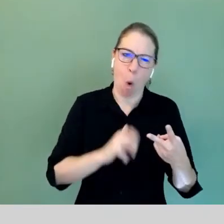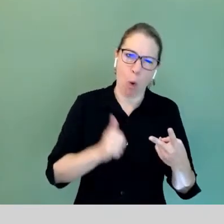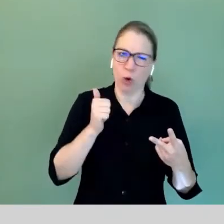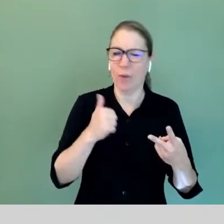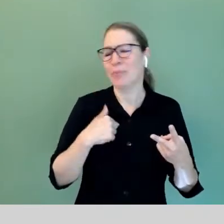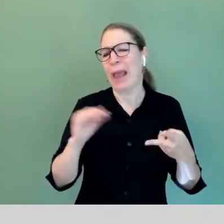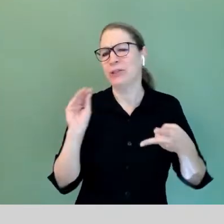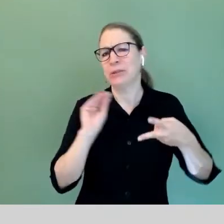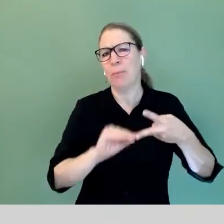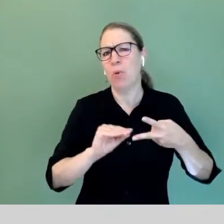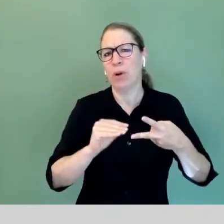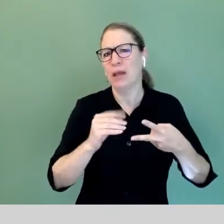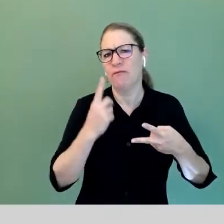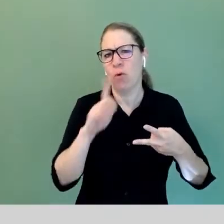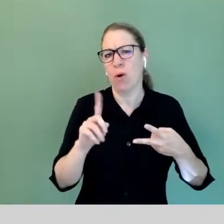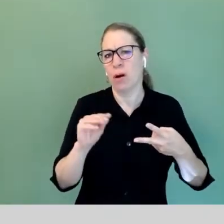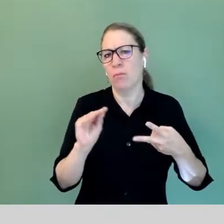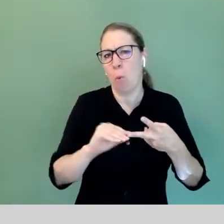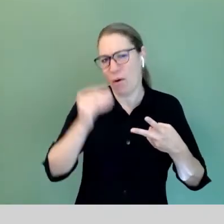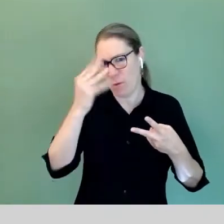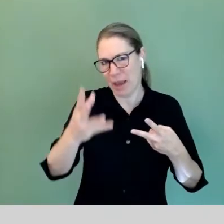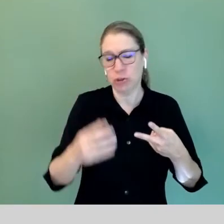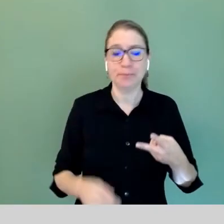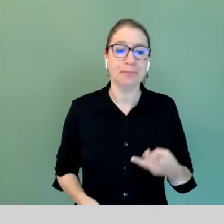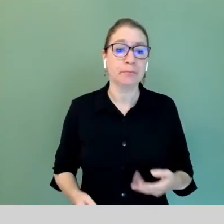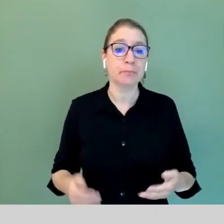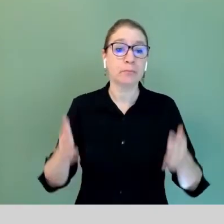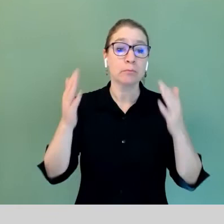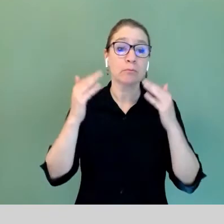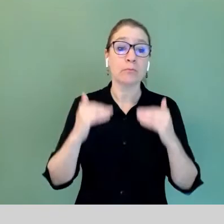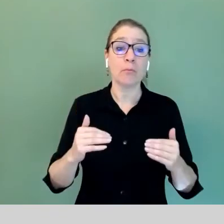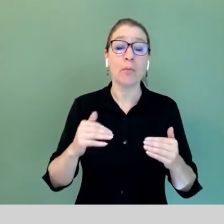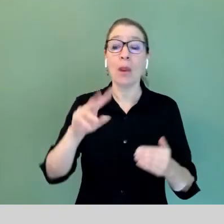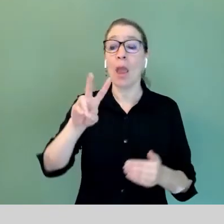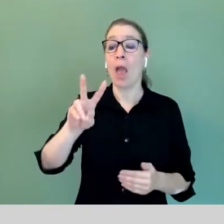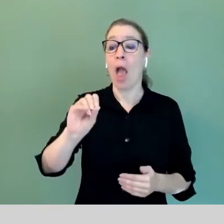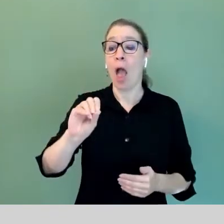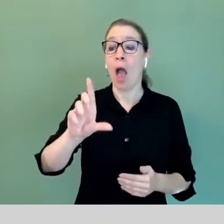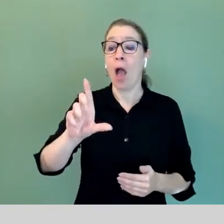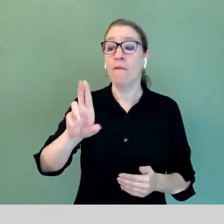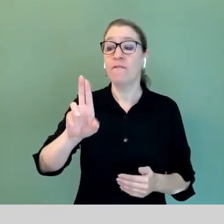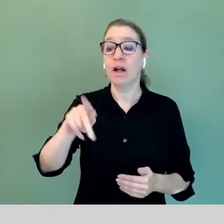I just listed it here for completeness. There's a tool called Voluptous,